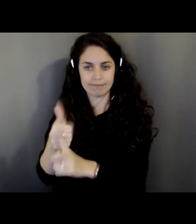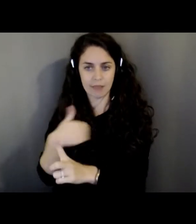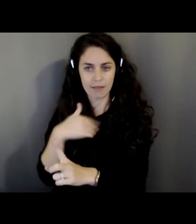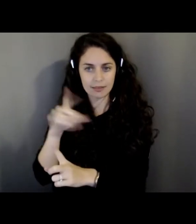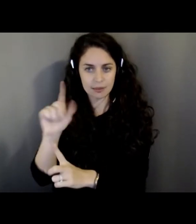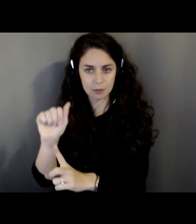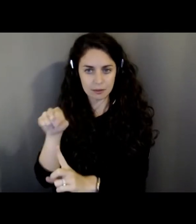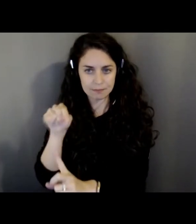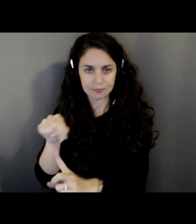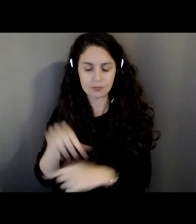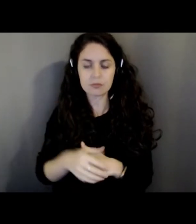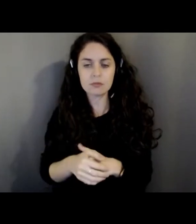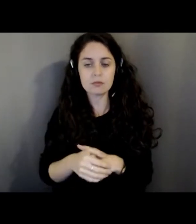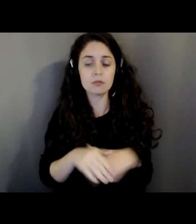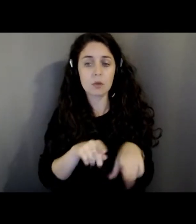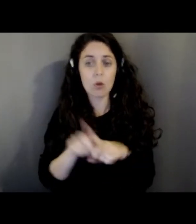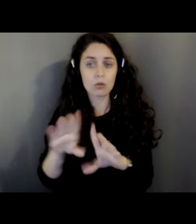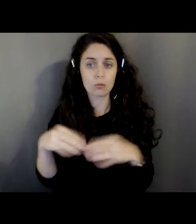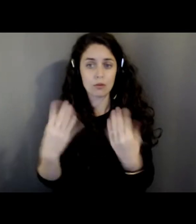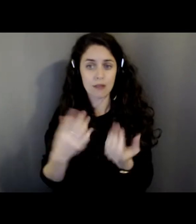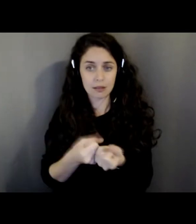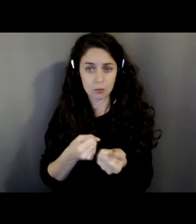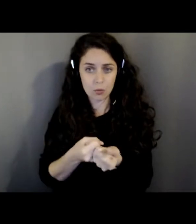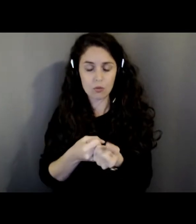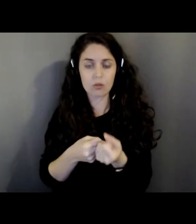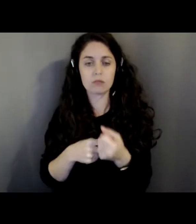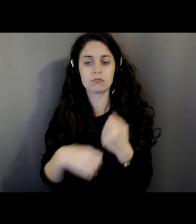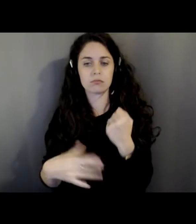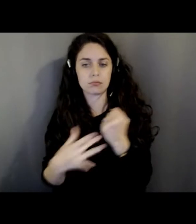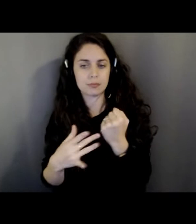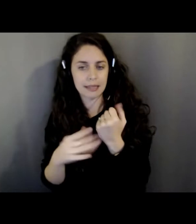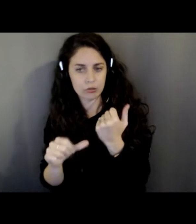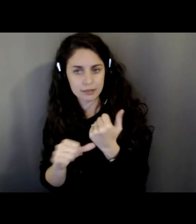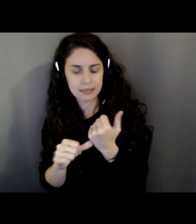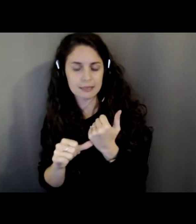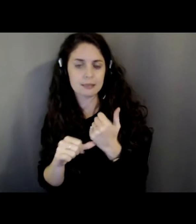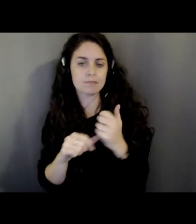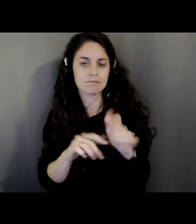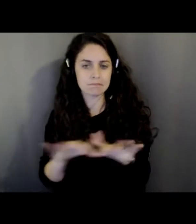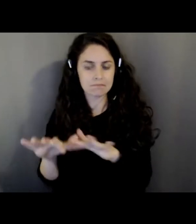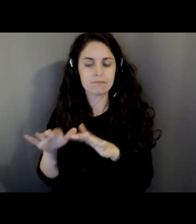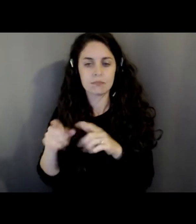We also provide support and technical assistance while those students are in the US